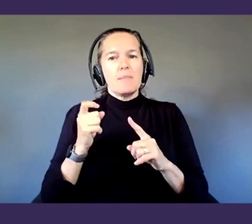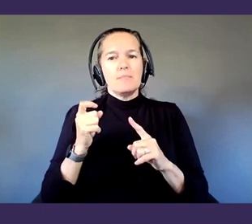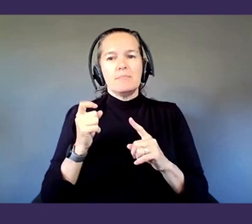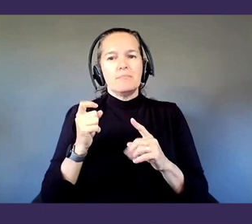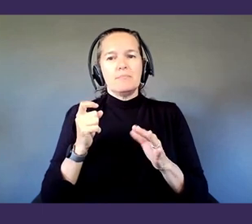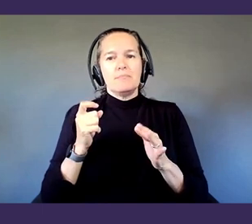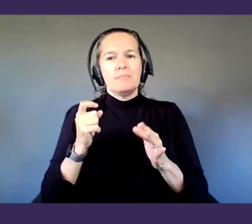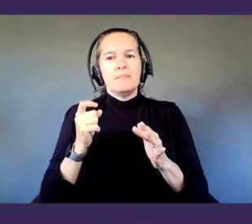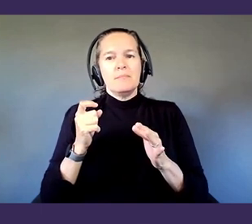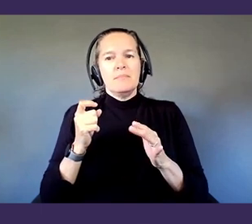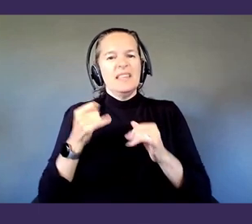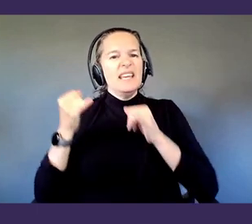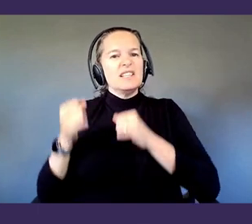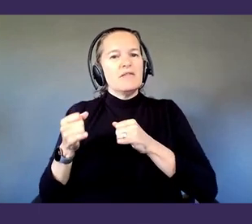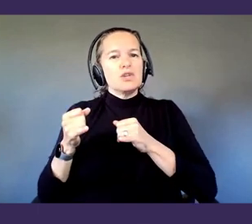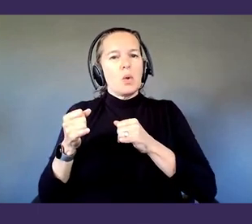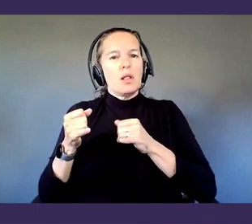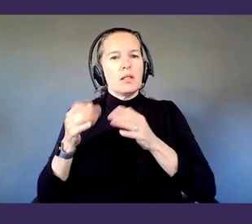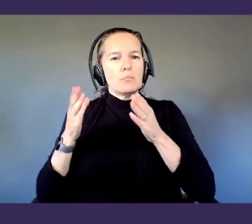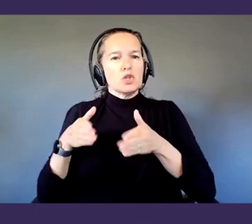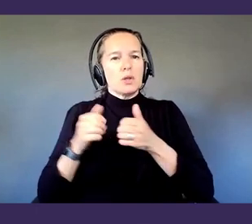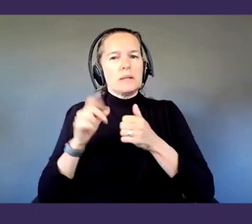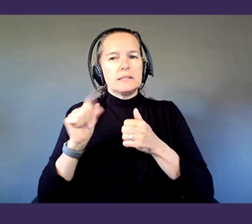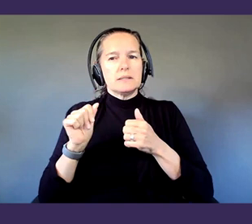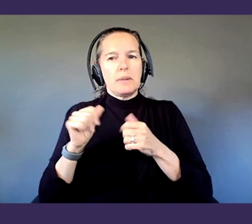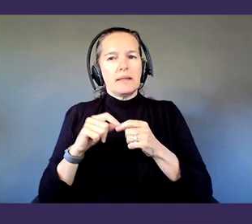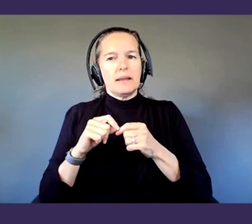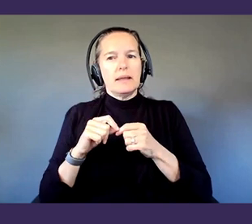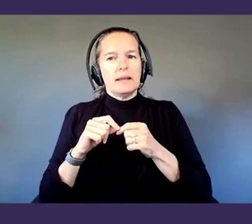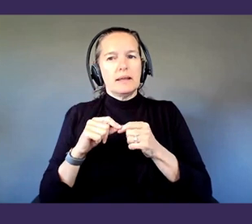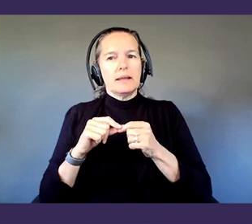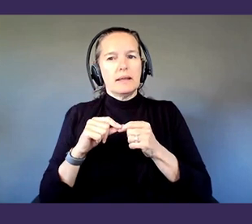of the individual with a disability.. And then we will go ahead